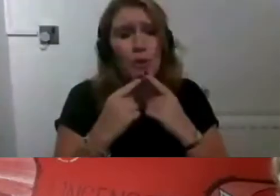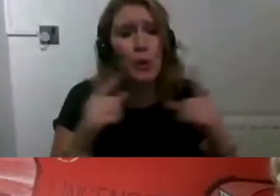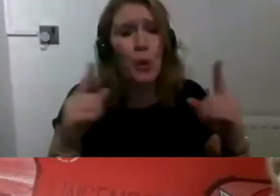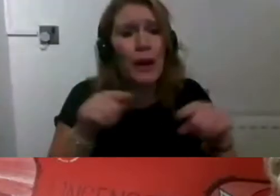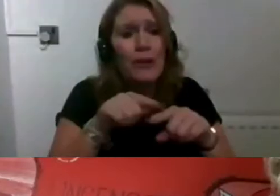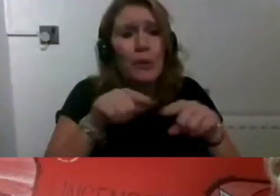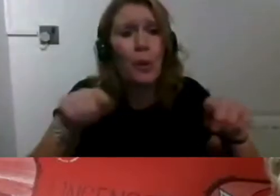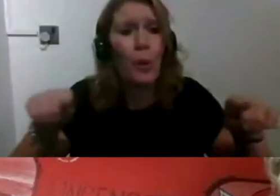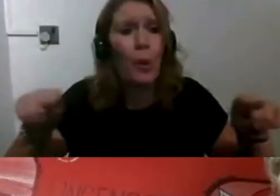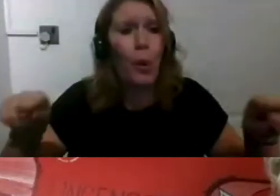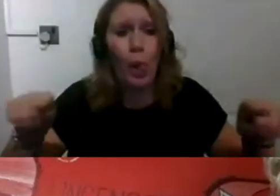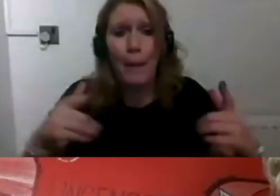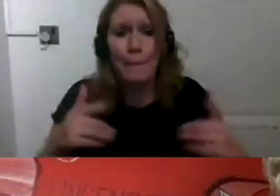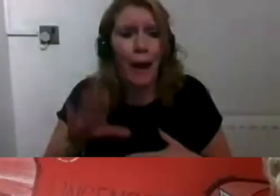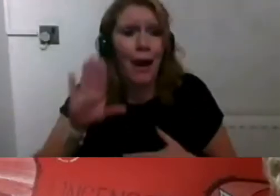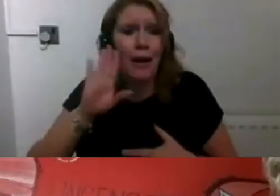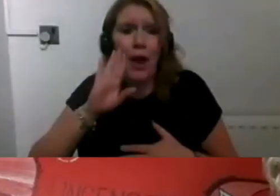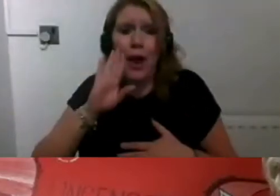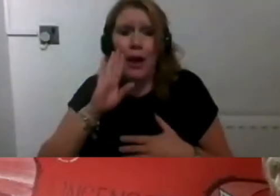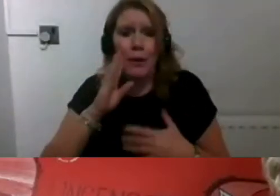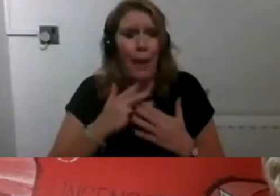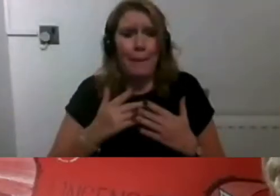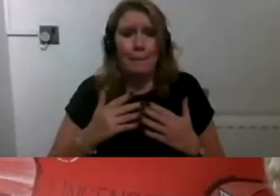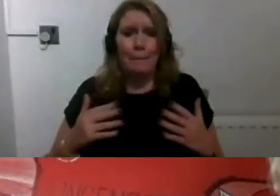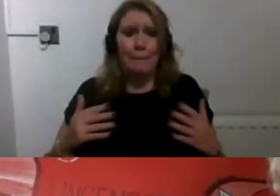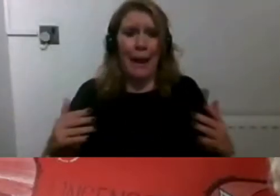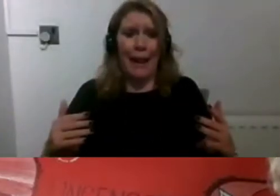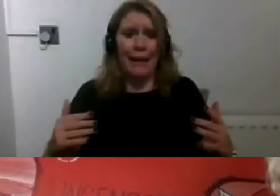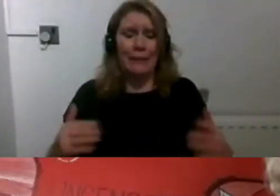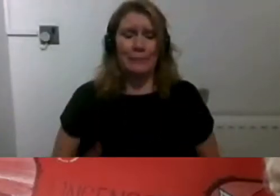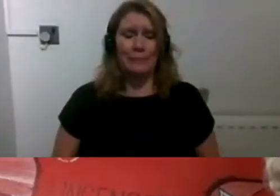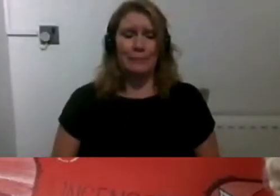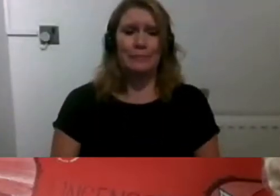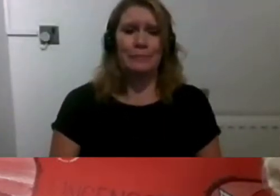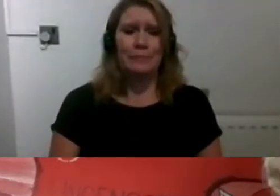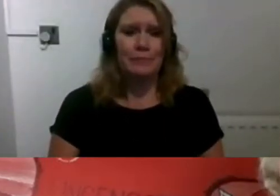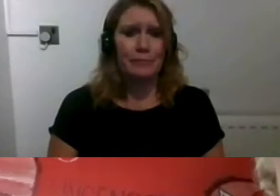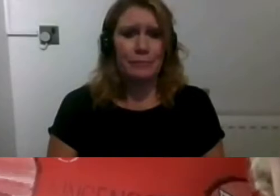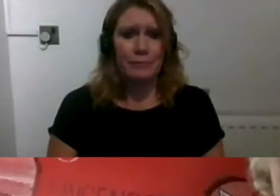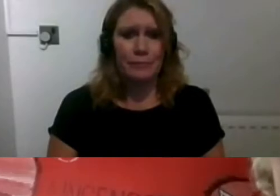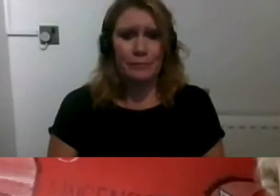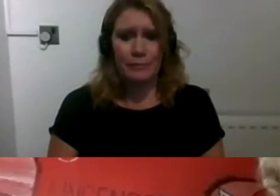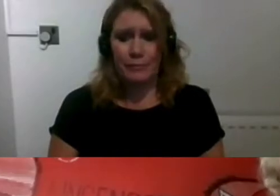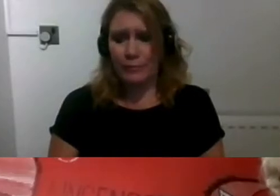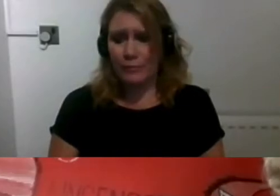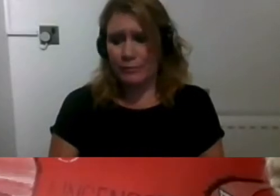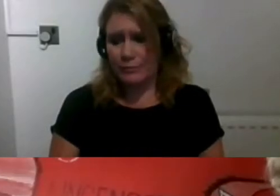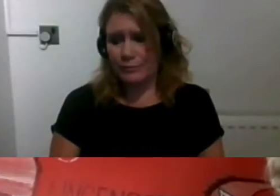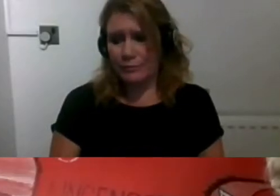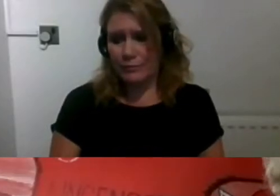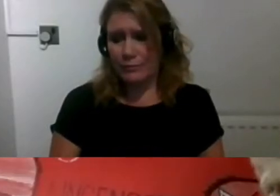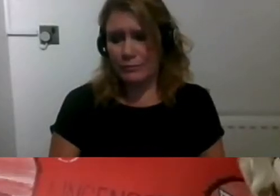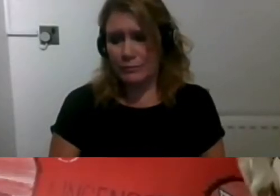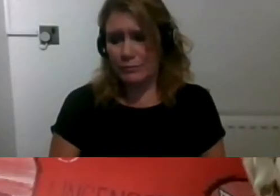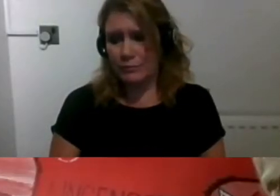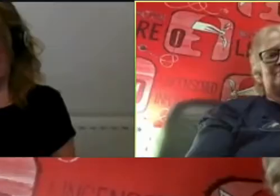The glorious song of the universe.